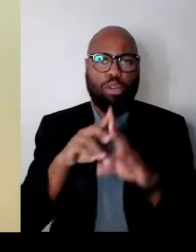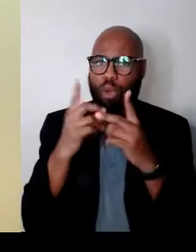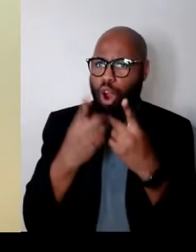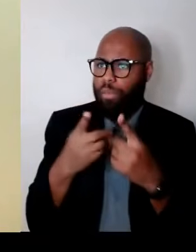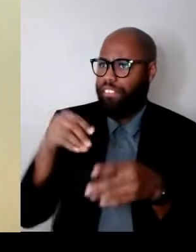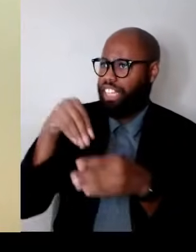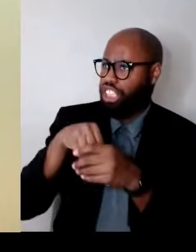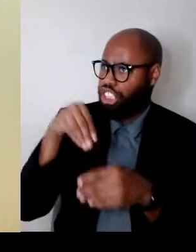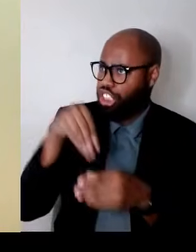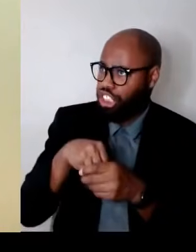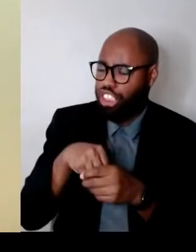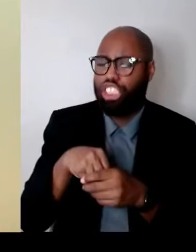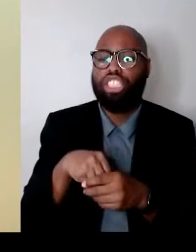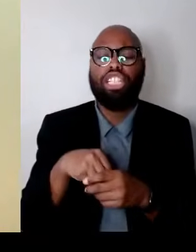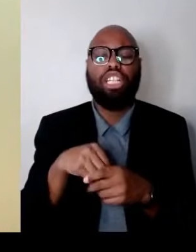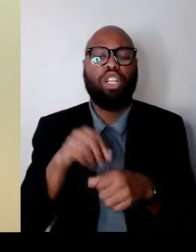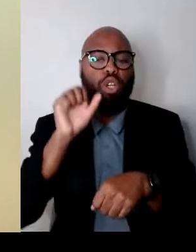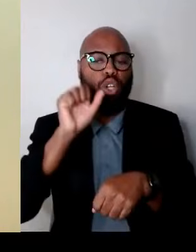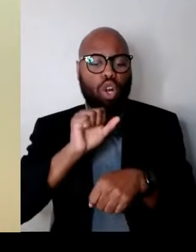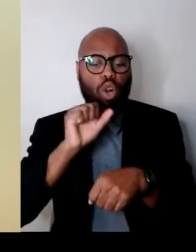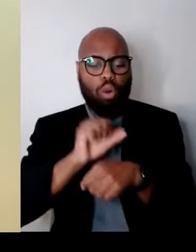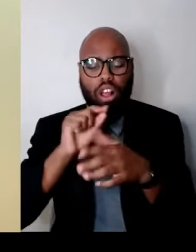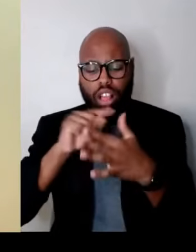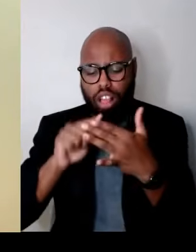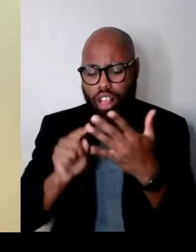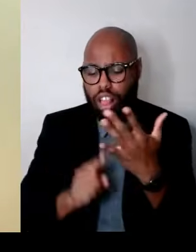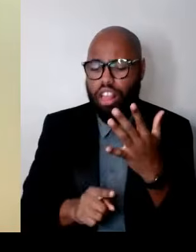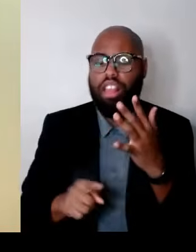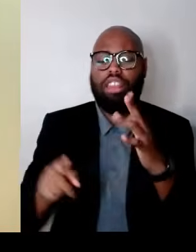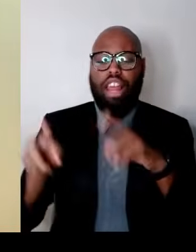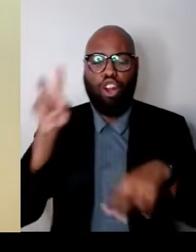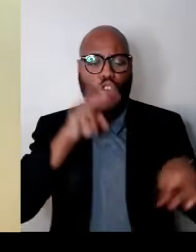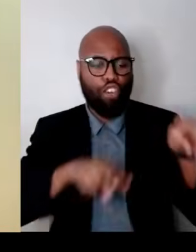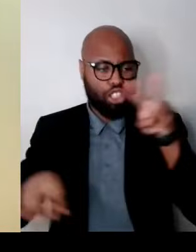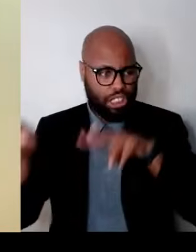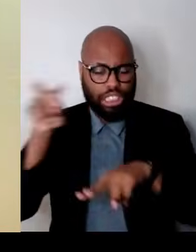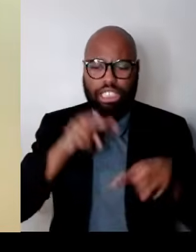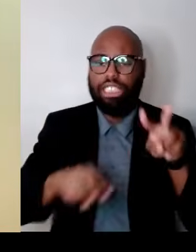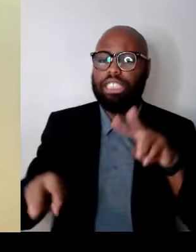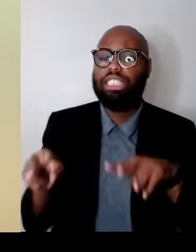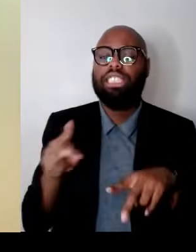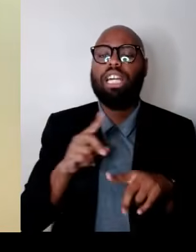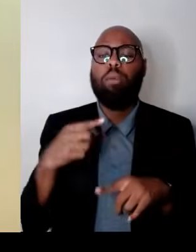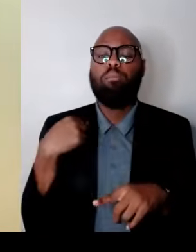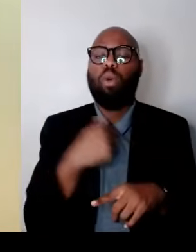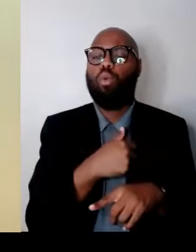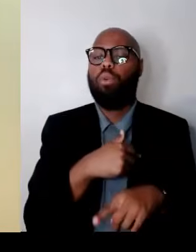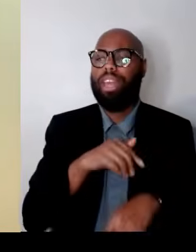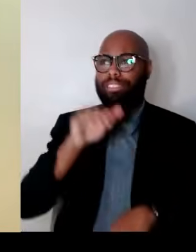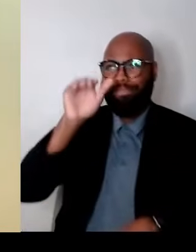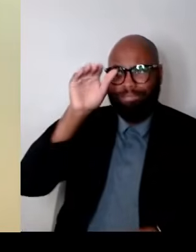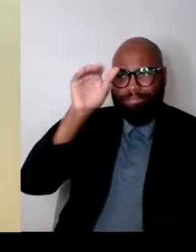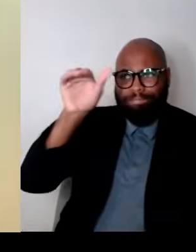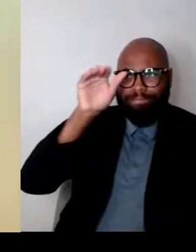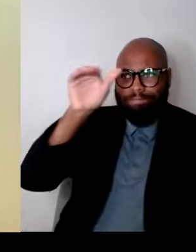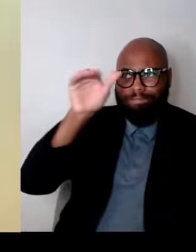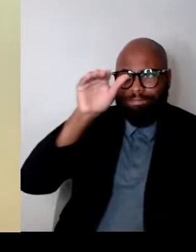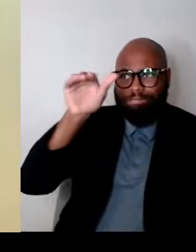and the workings and the things that it oversees, but we sent a signal from the grassroots